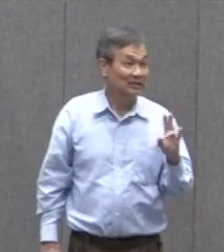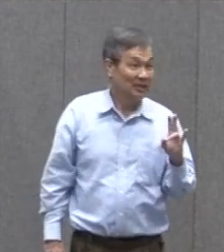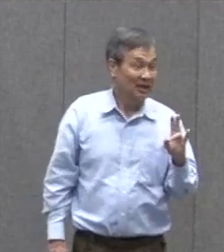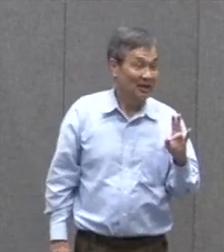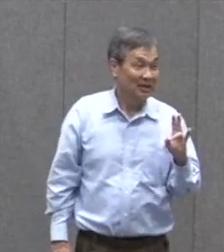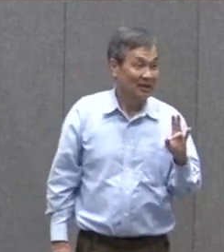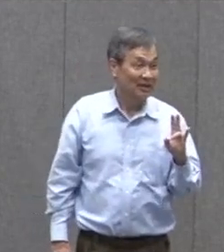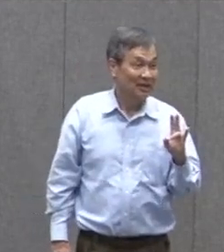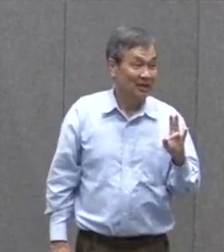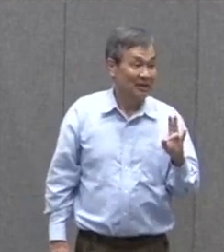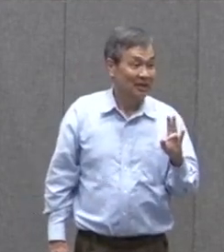seven,